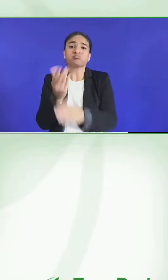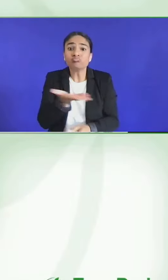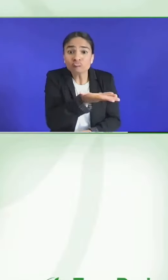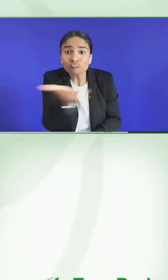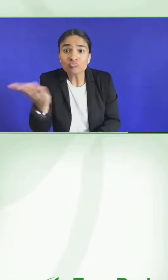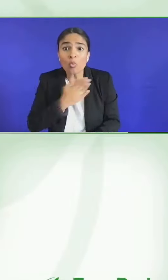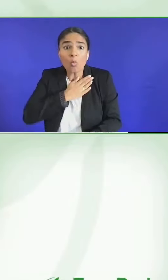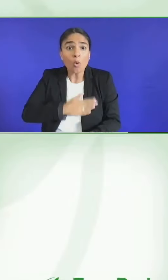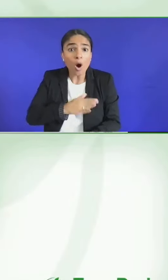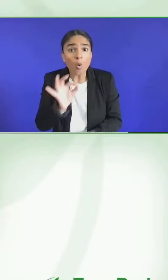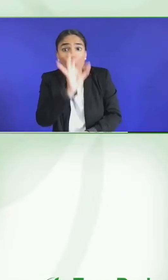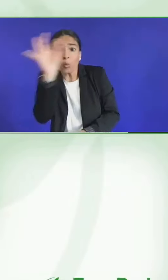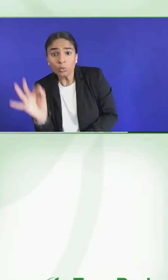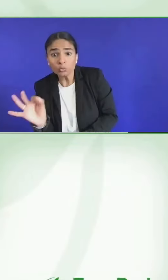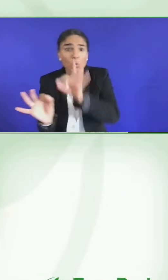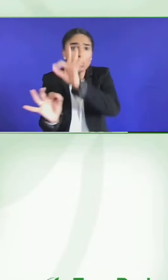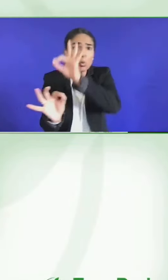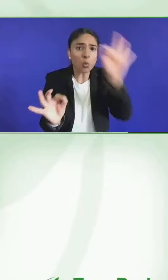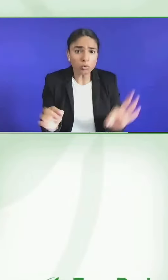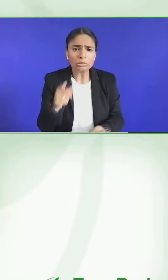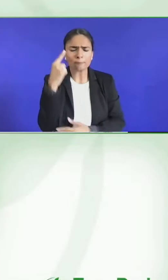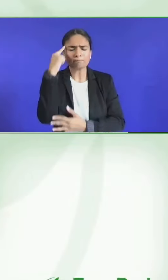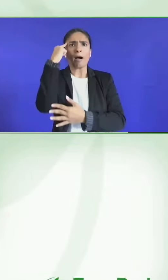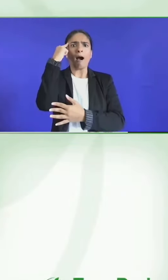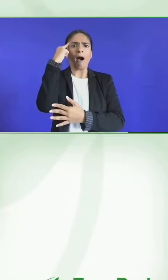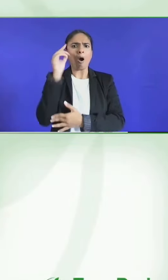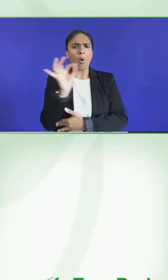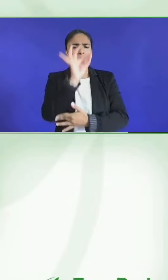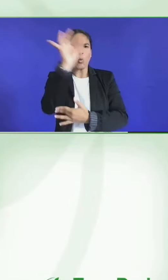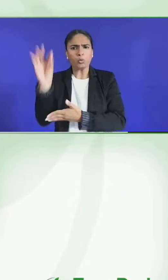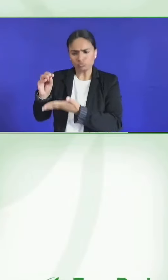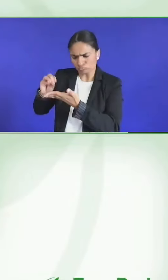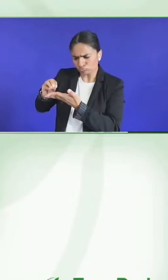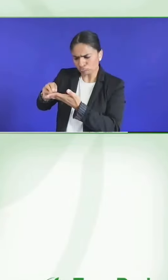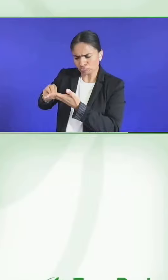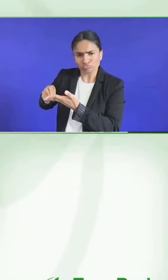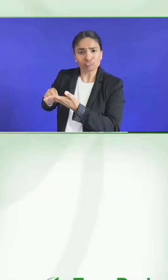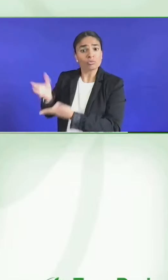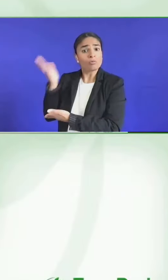We will start with Richard Duncan it was I think online first appears